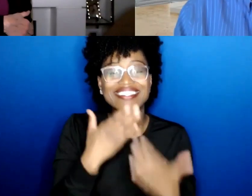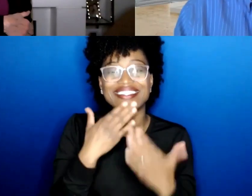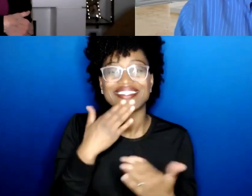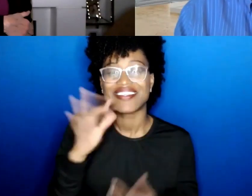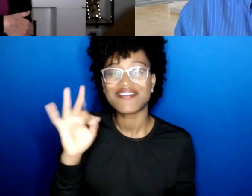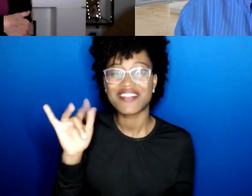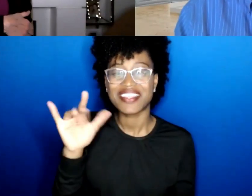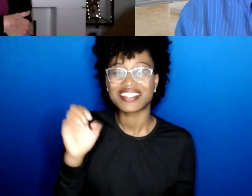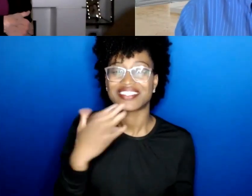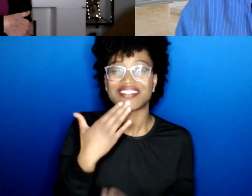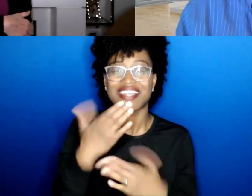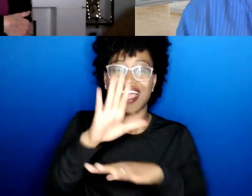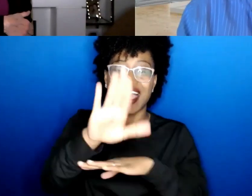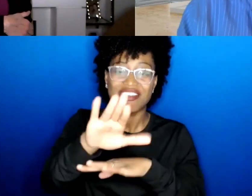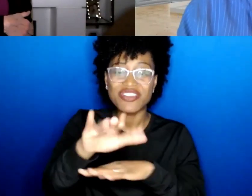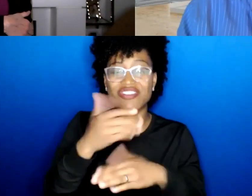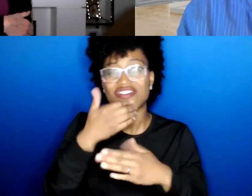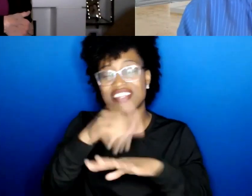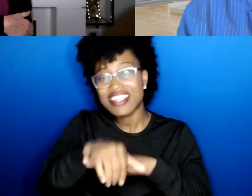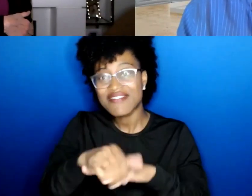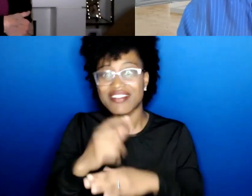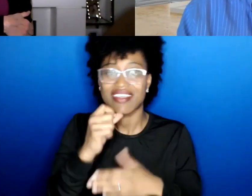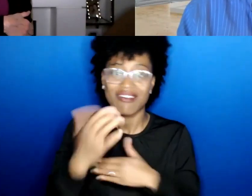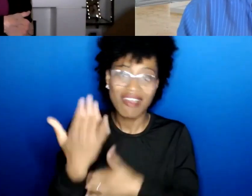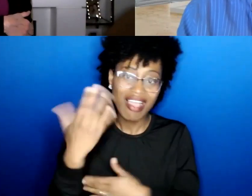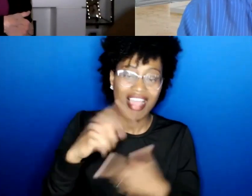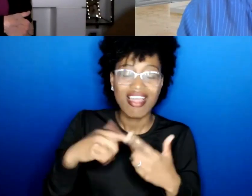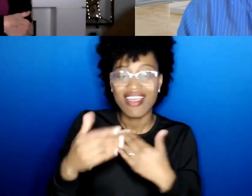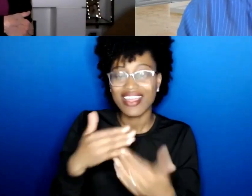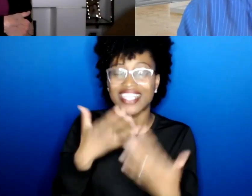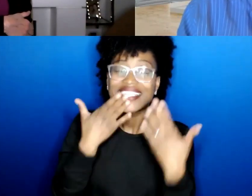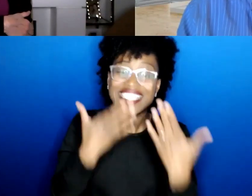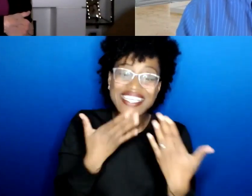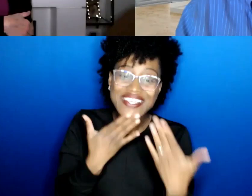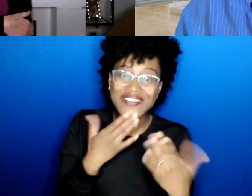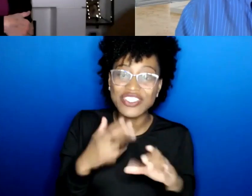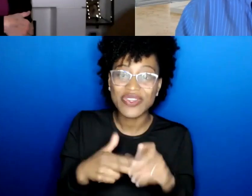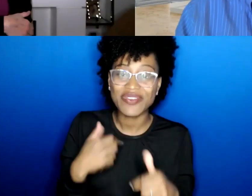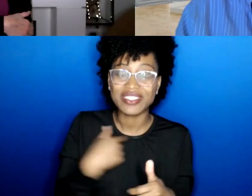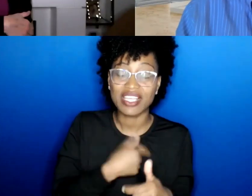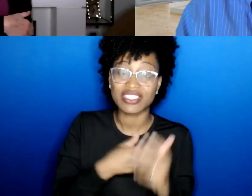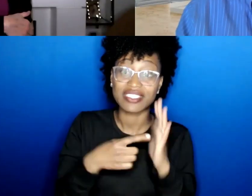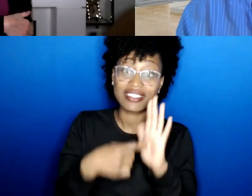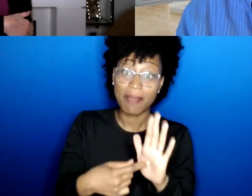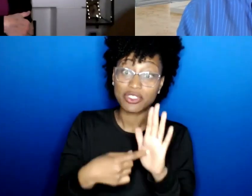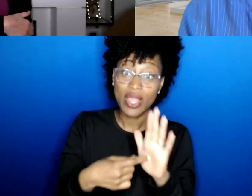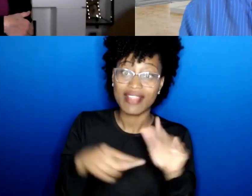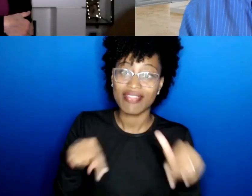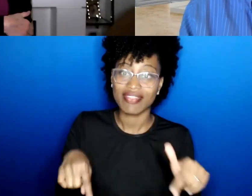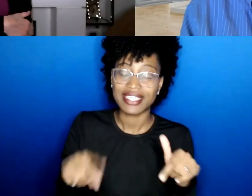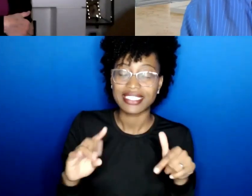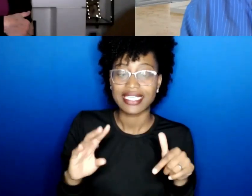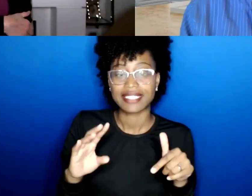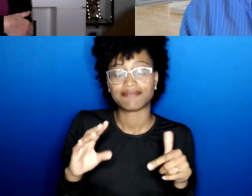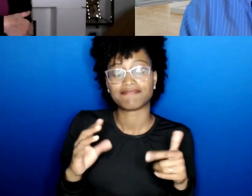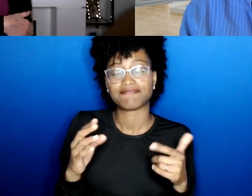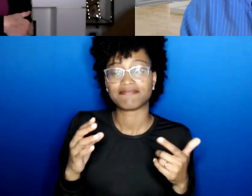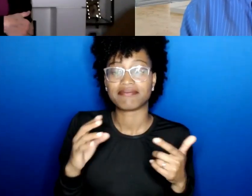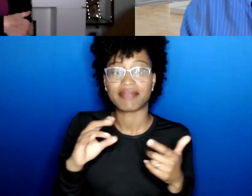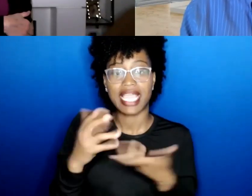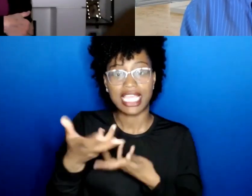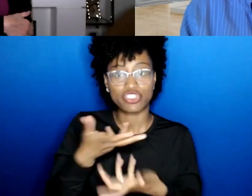Thank you for 06:29:46 joining us for this interactive presentation